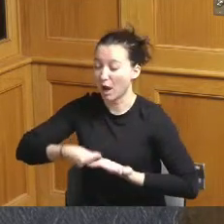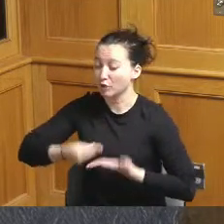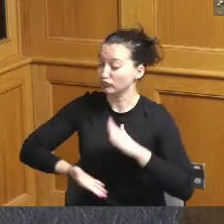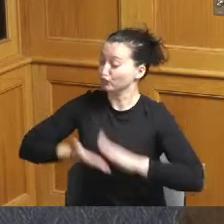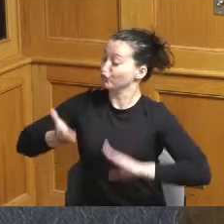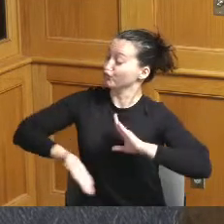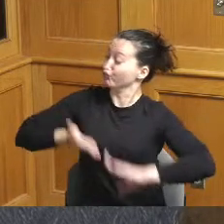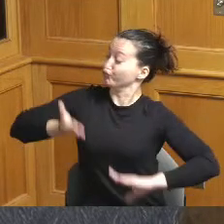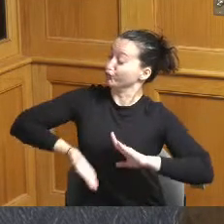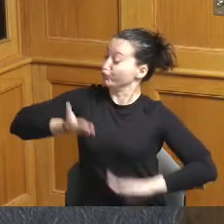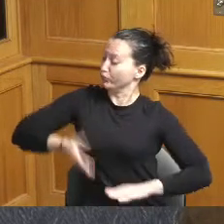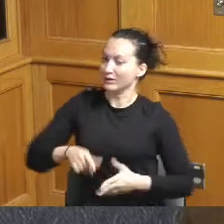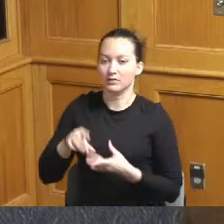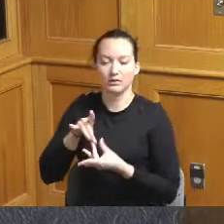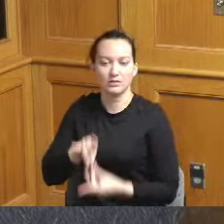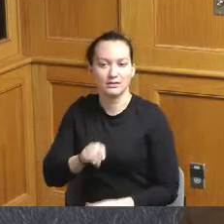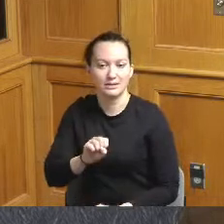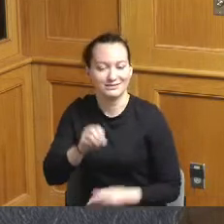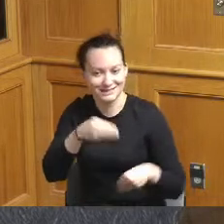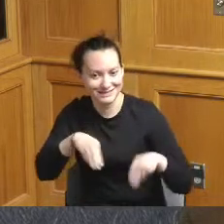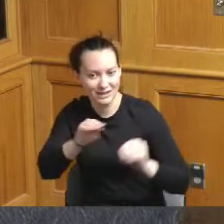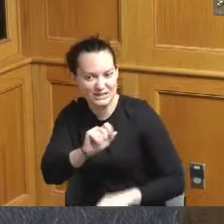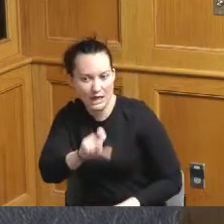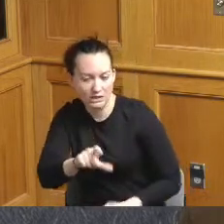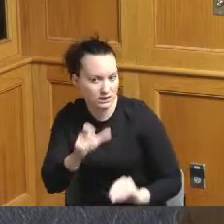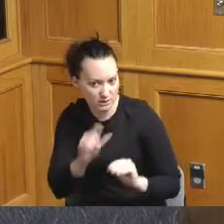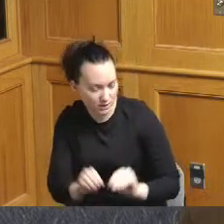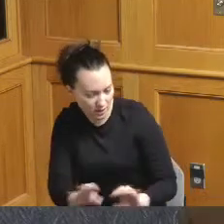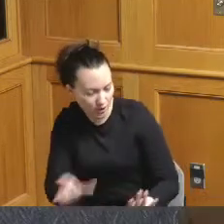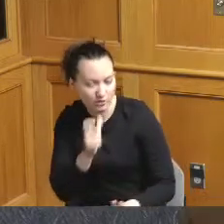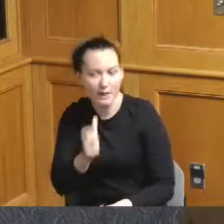related to the sales tax just to be clear I don't mean to give the impression that we've got all